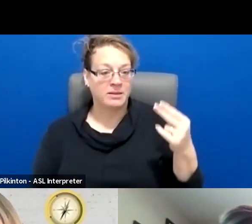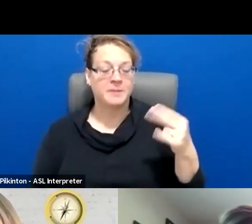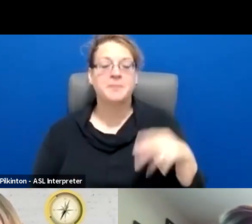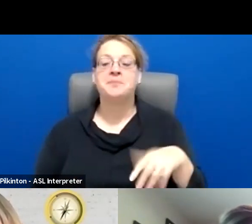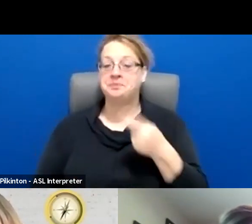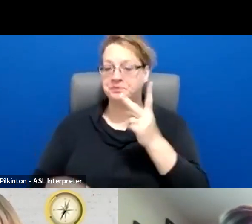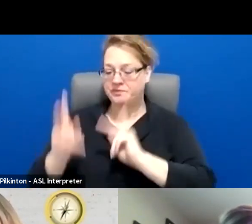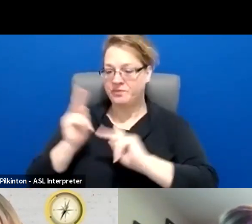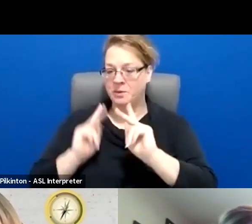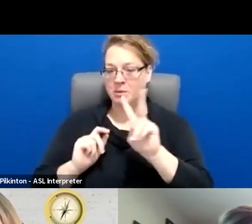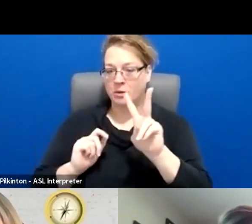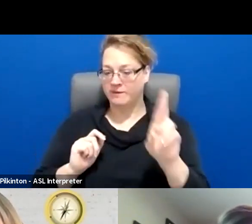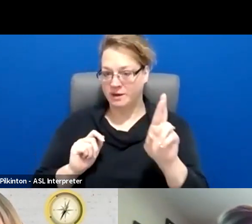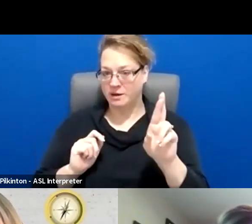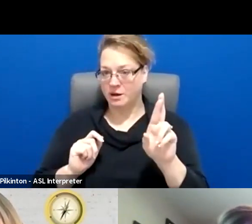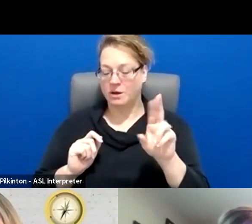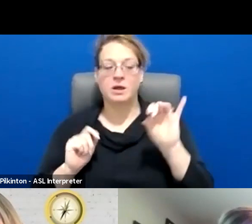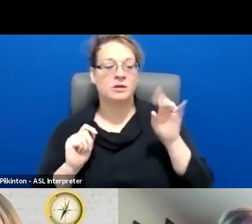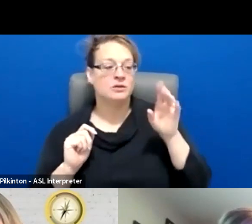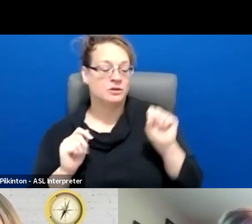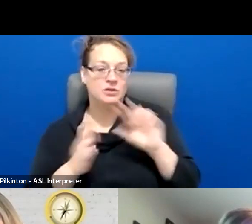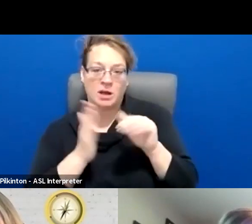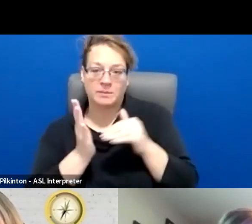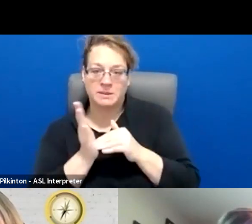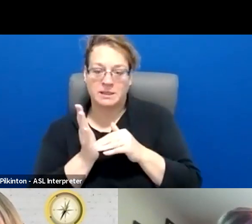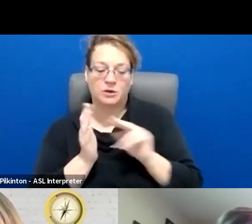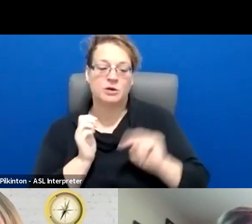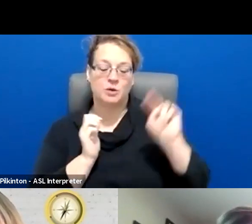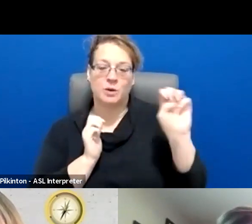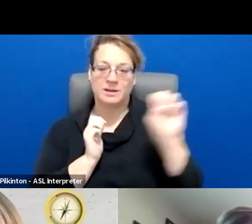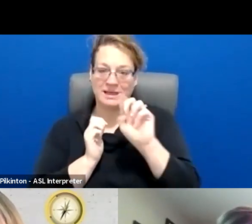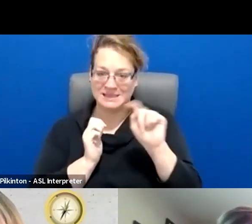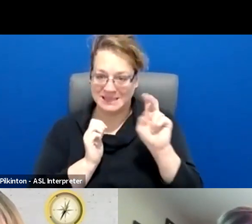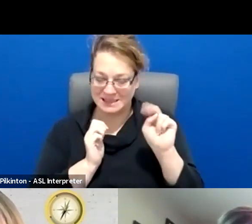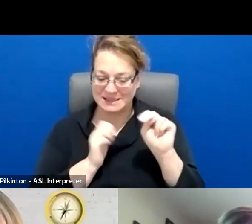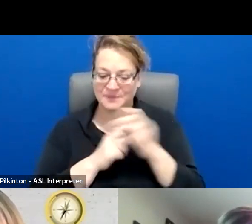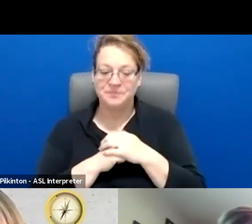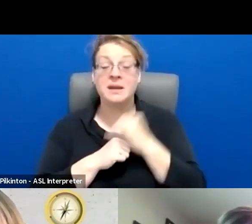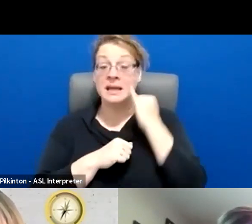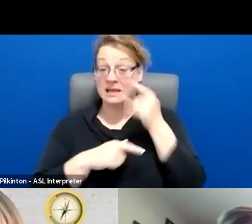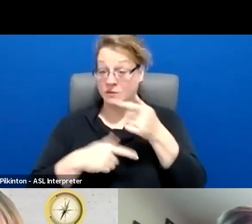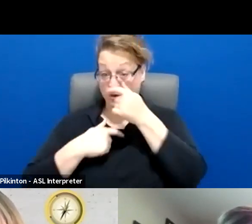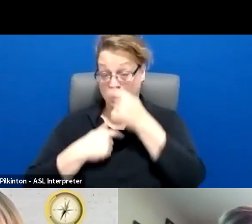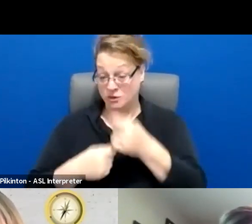My first one was with University of Tennessee, Teresa Smith. In several people with vocational rehab.